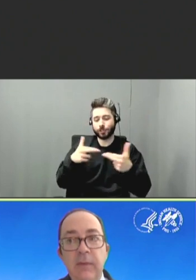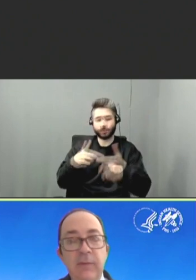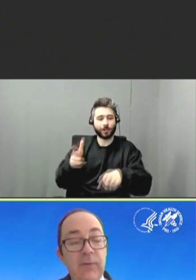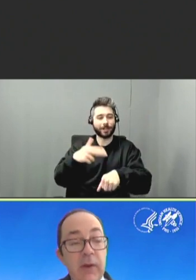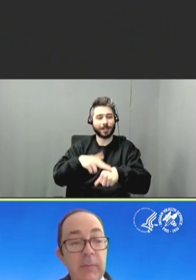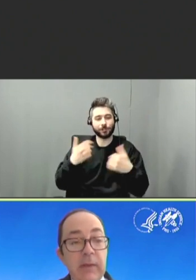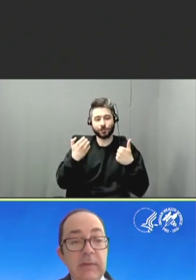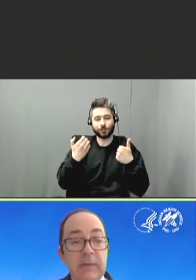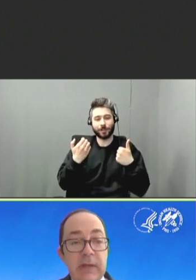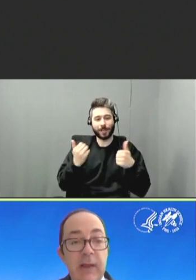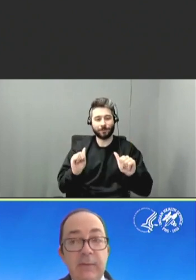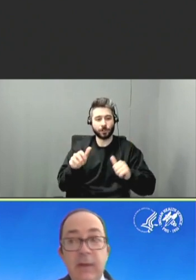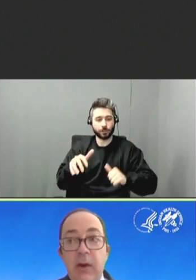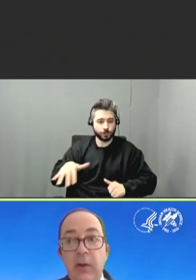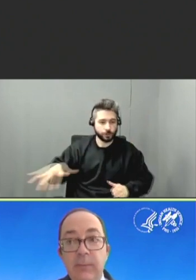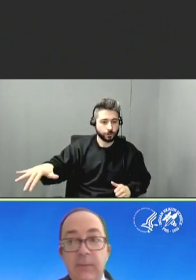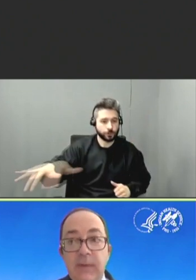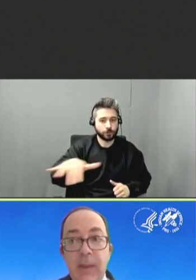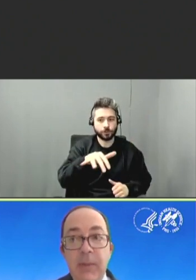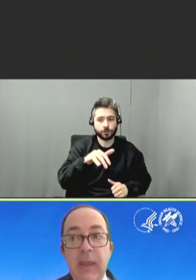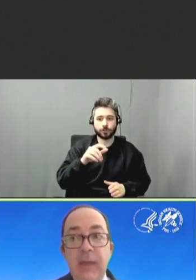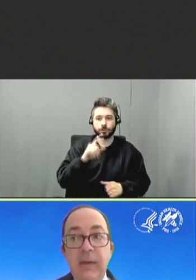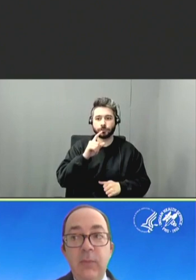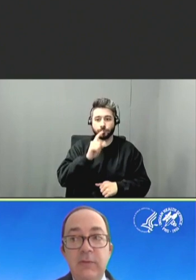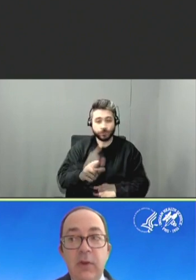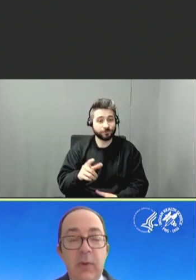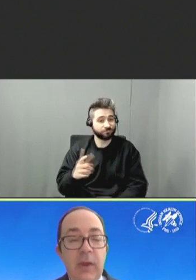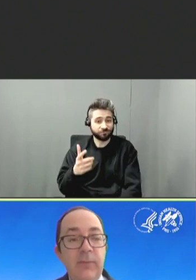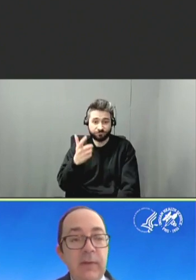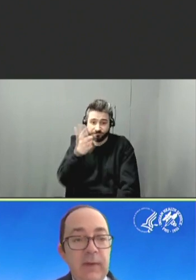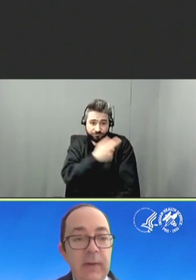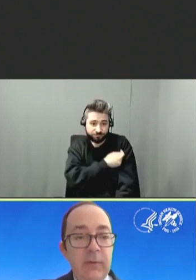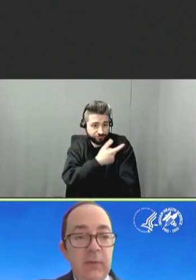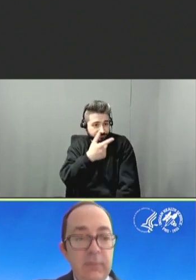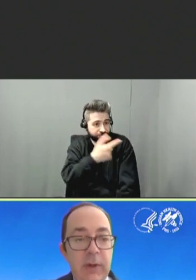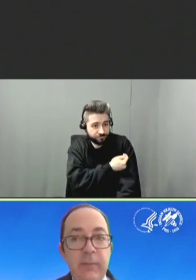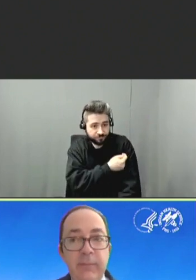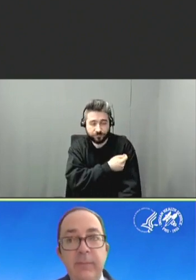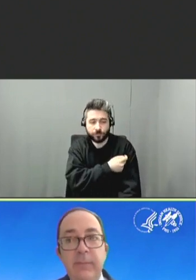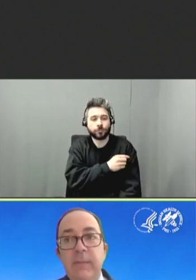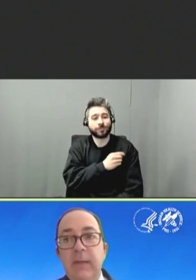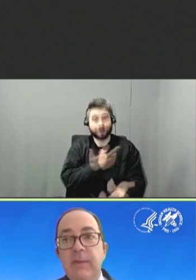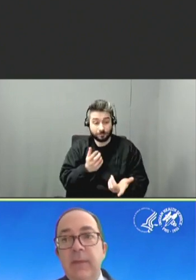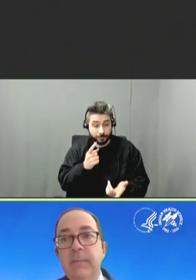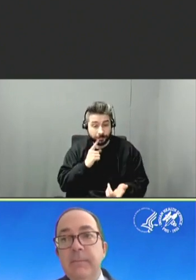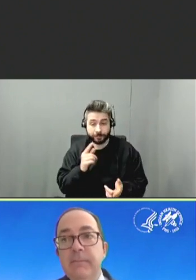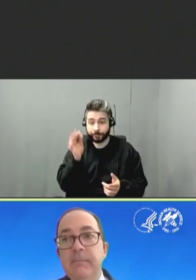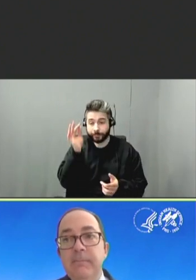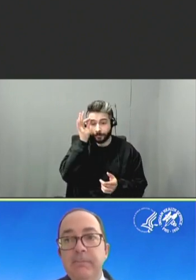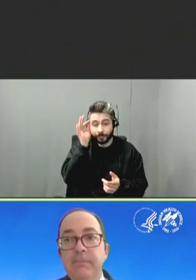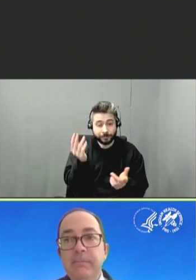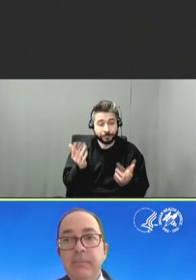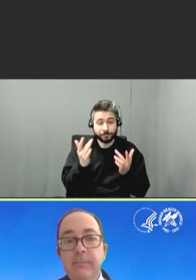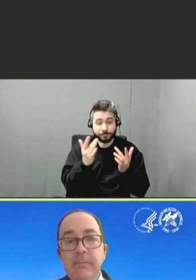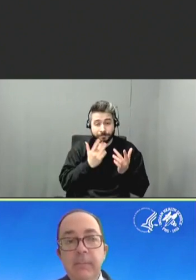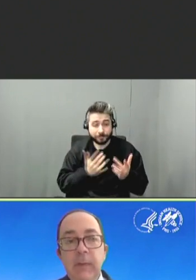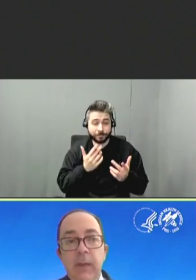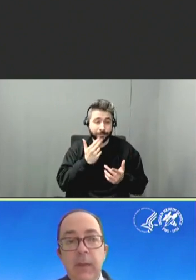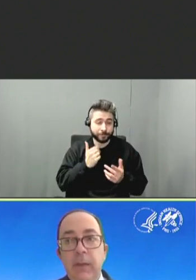This is very much a shots and arms campaign in which no effort is deemed too small. Next slide.